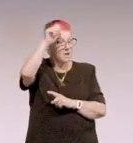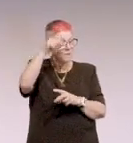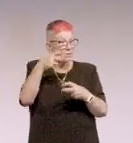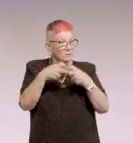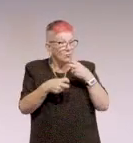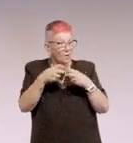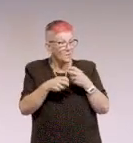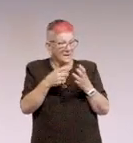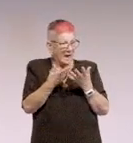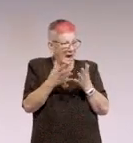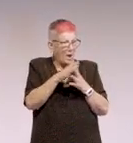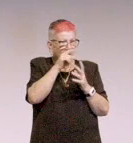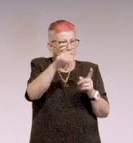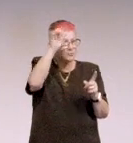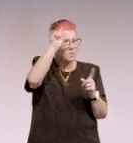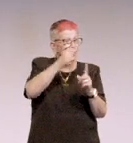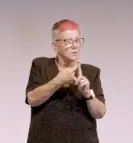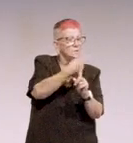you are feeling about.